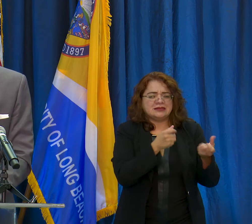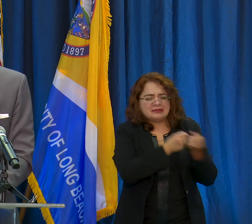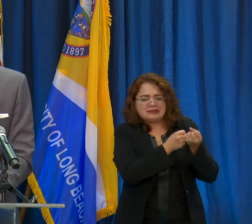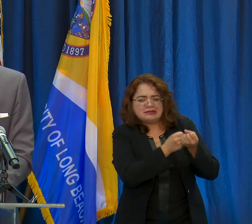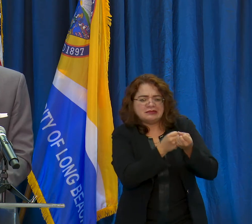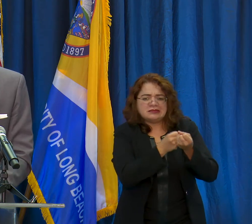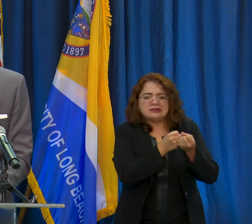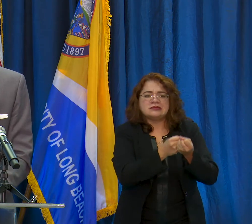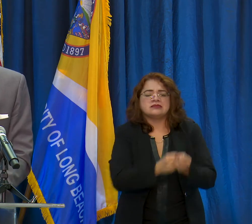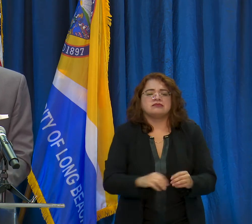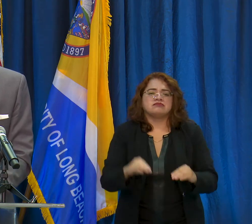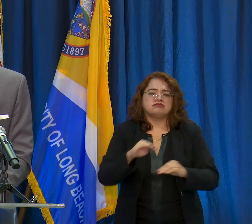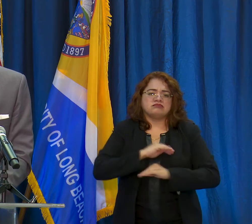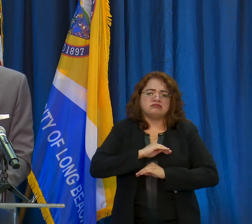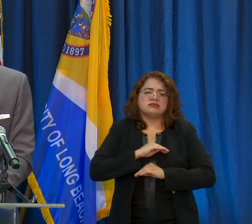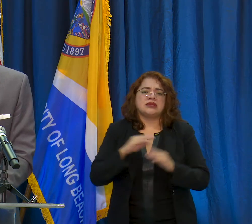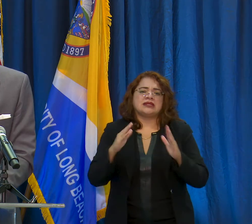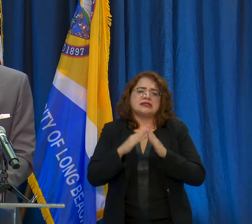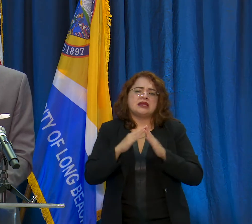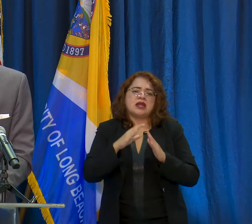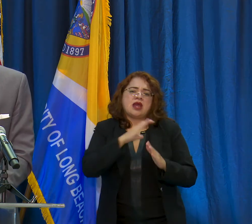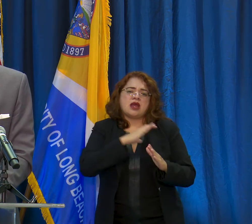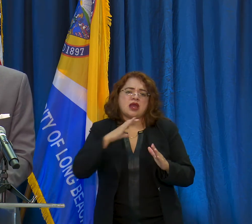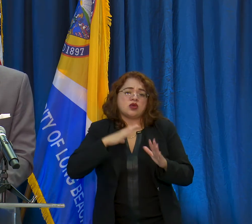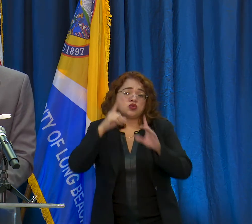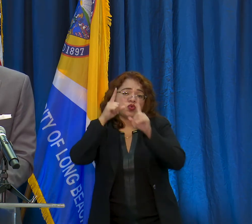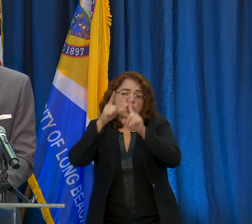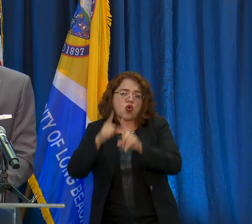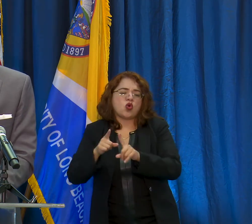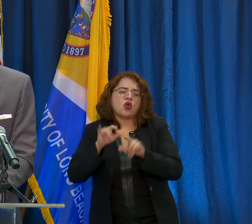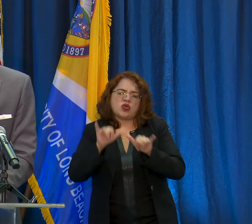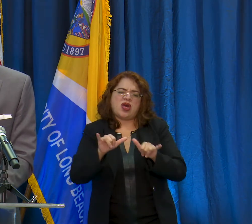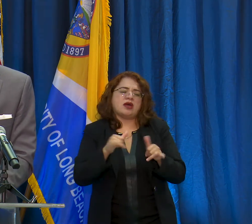fulfill the City Council's objectives and to keep as many